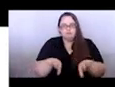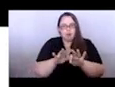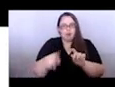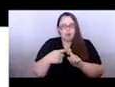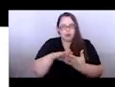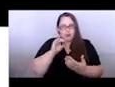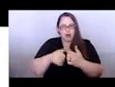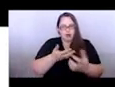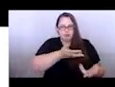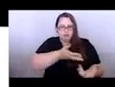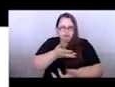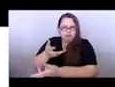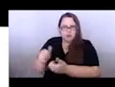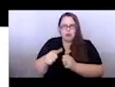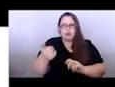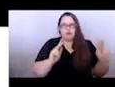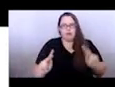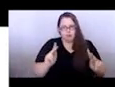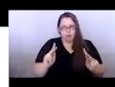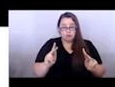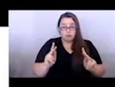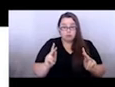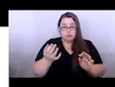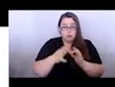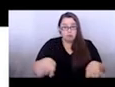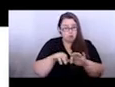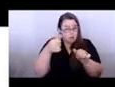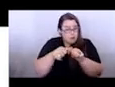So it's important to remember that boundaries are essential at all ages